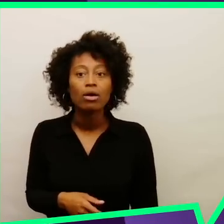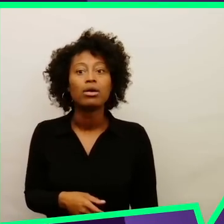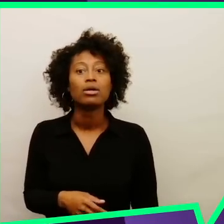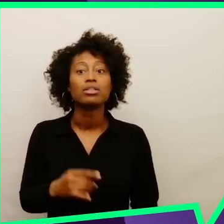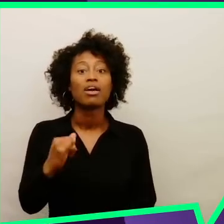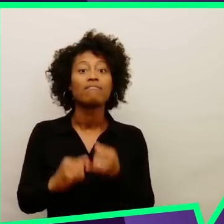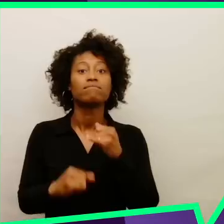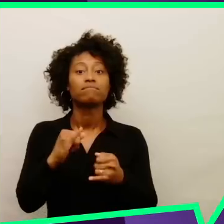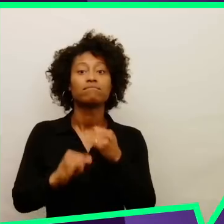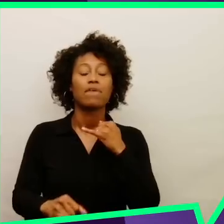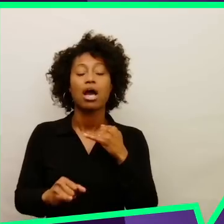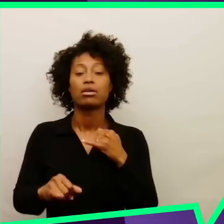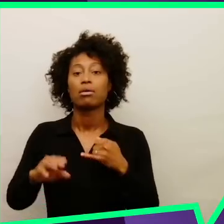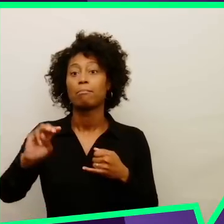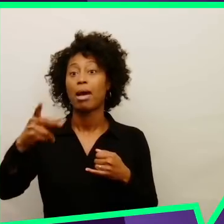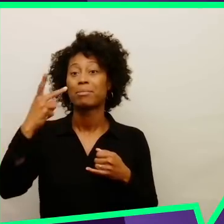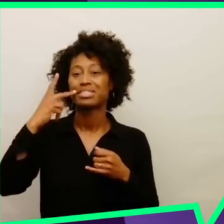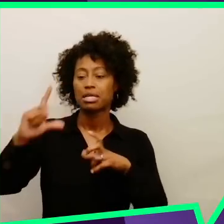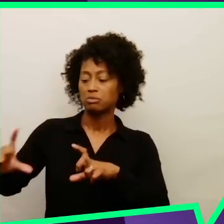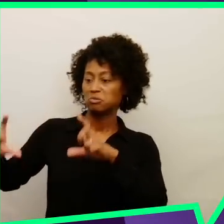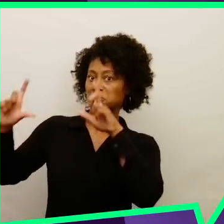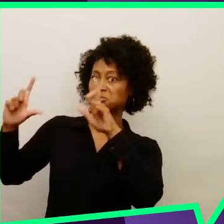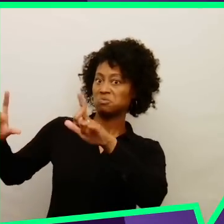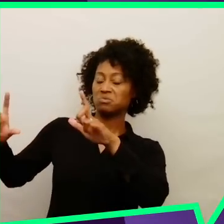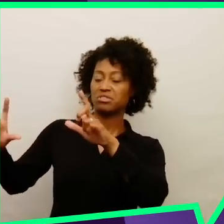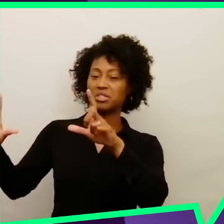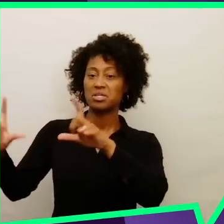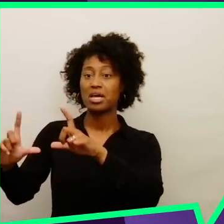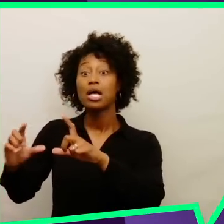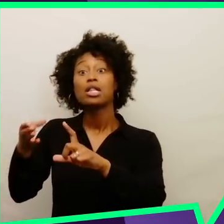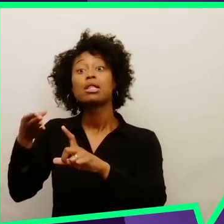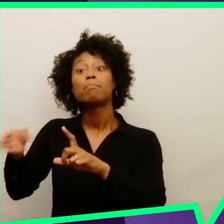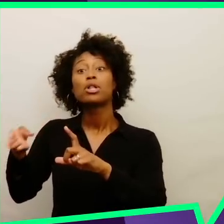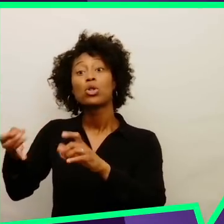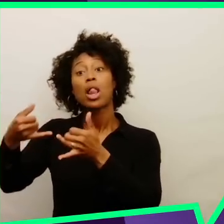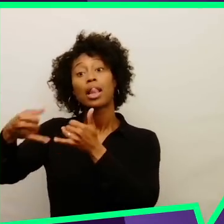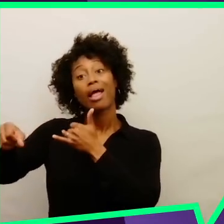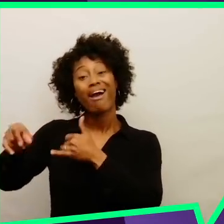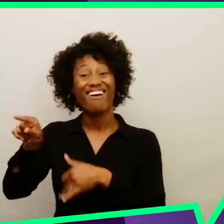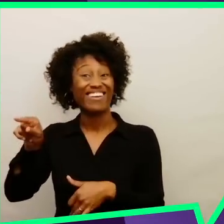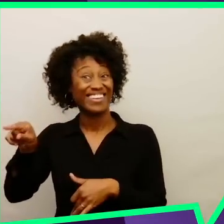You see on that mini map, that nice blue line right there, that blue little chunk,